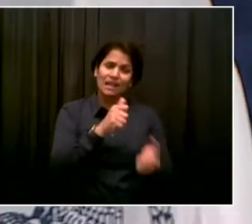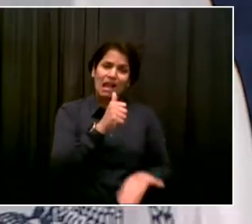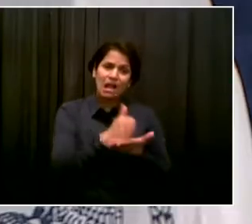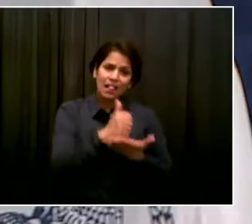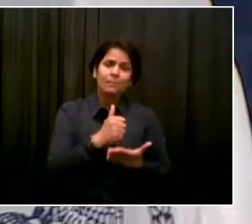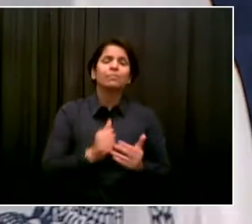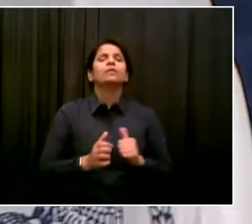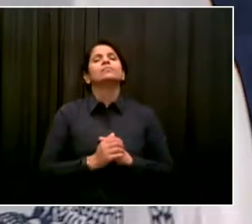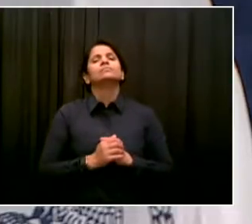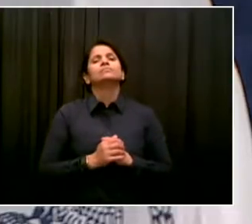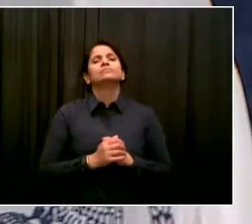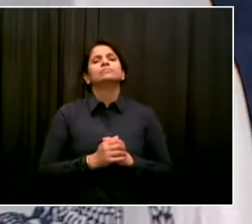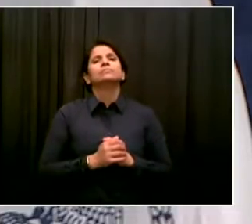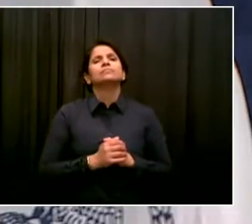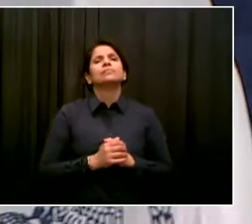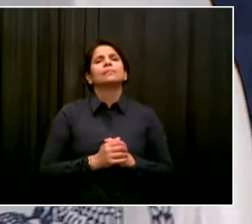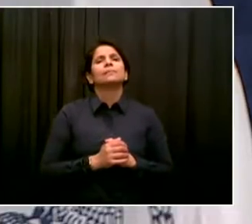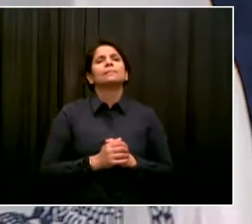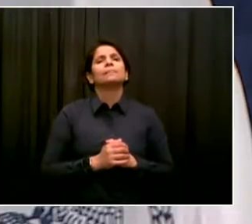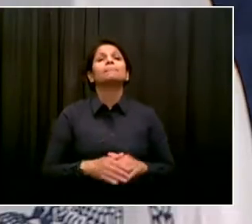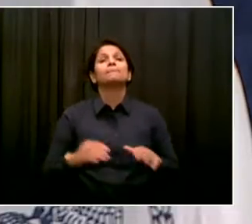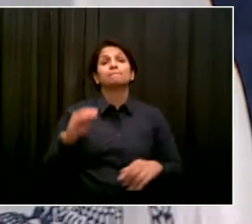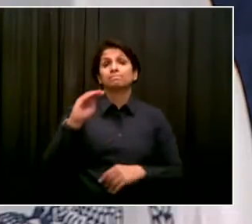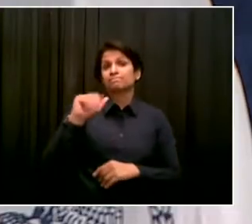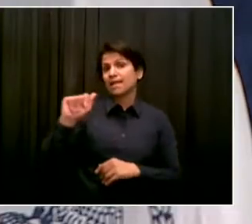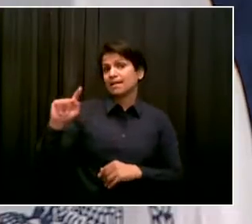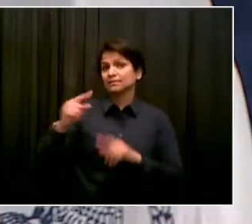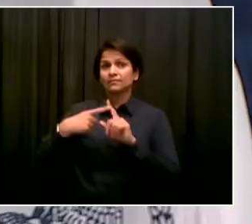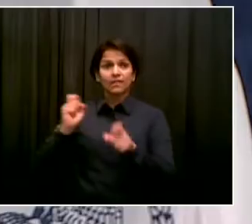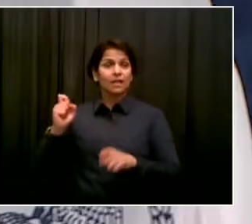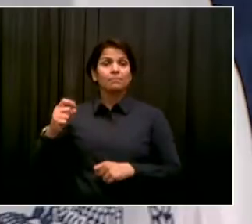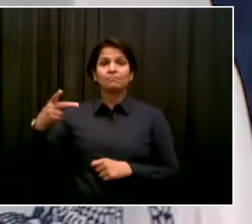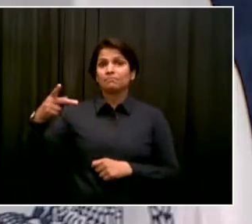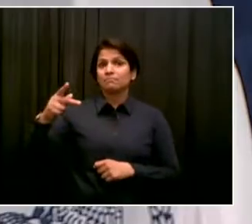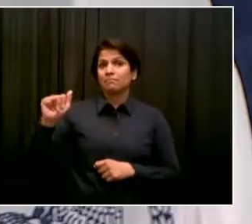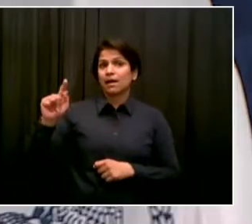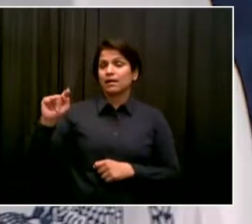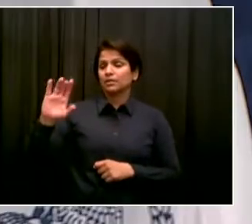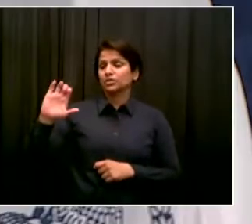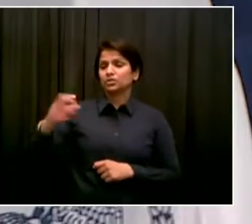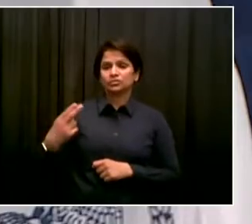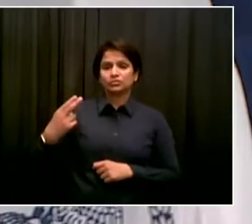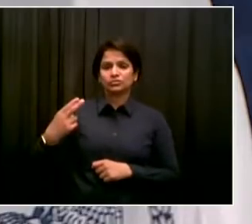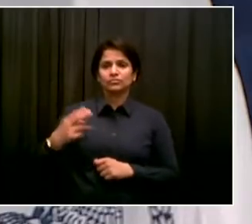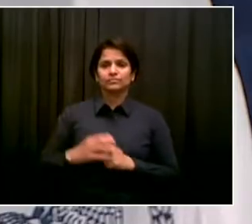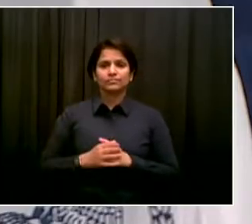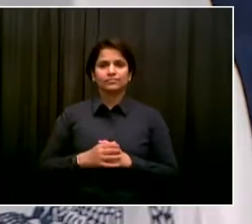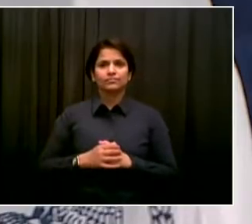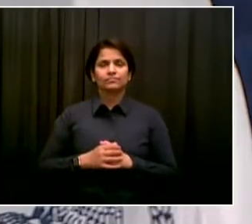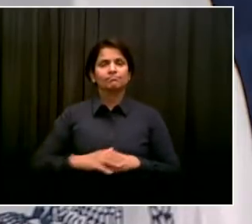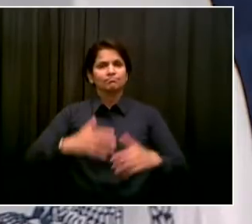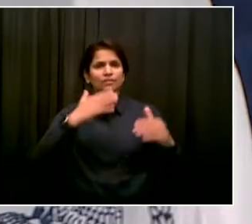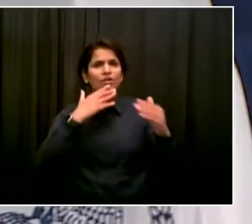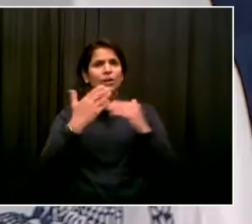STULIMUST HIISS SOMETHING TH AT STILL NEEDS TO BE FULFILLED SO WE HEARD THOSE.